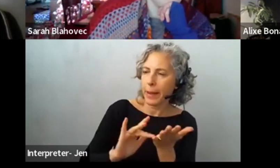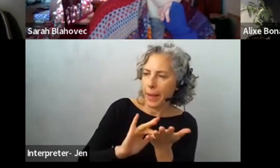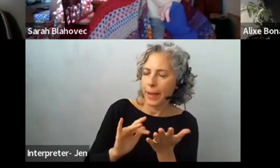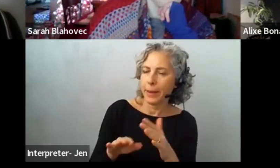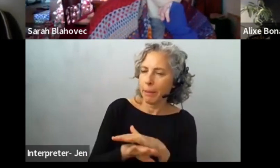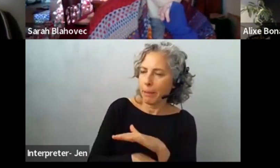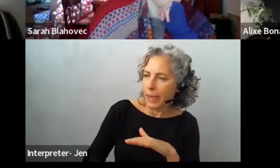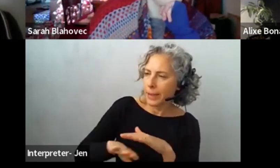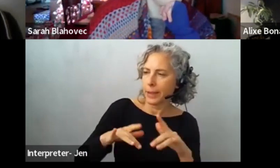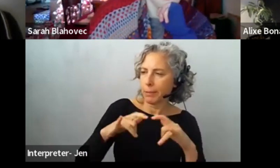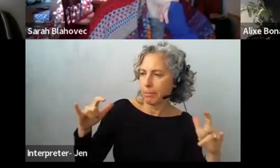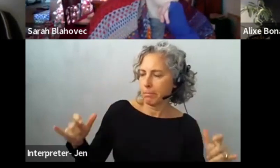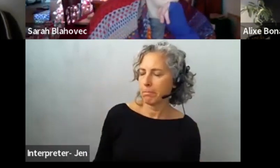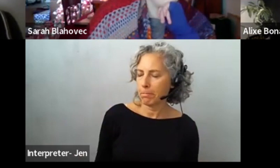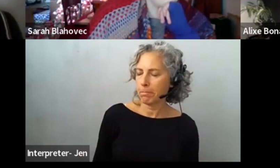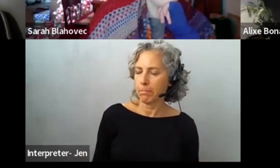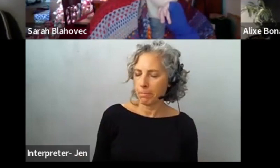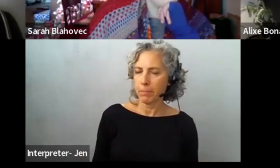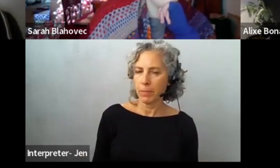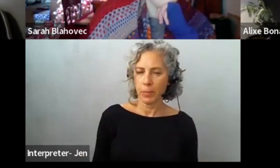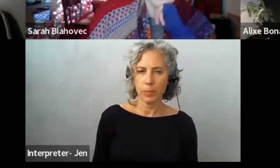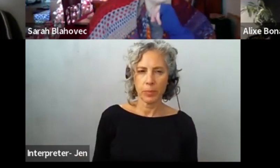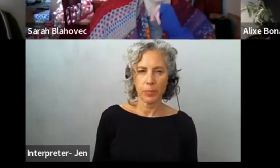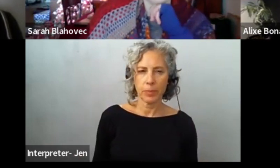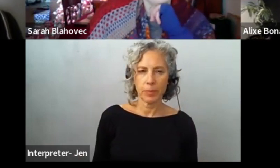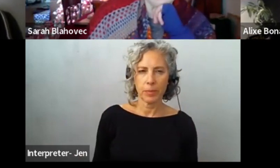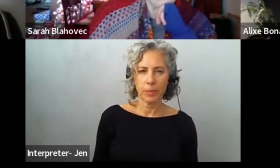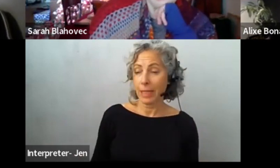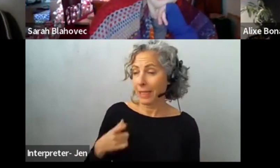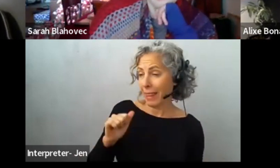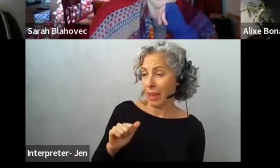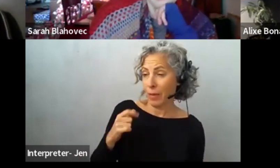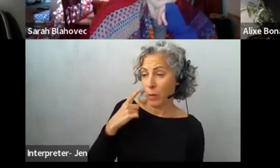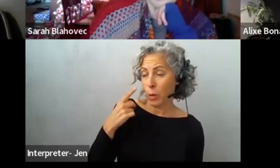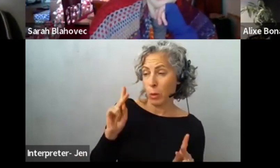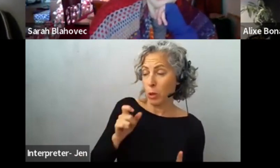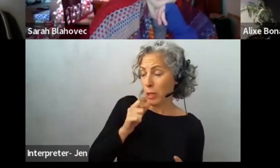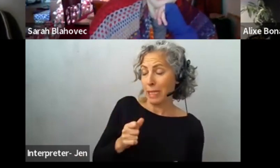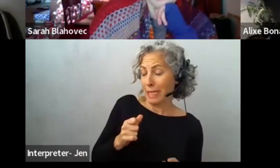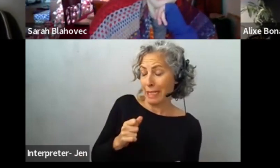have you. And I say this is somebody who doesn't consider themselves a computer genius.